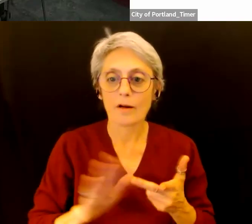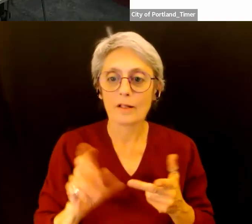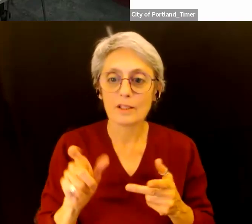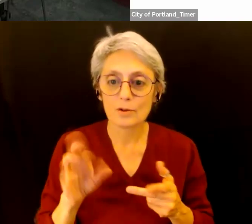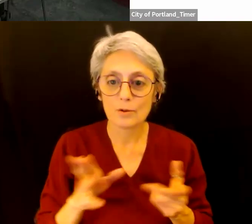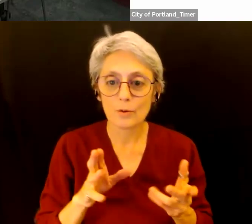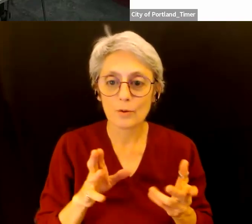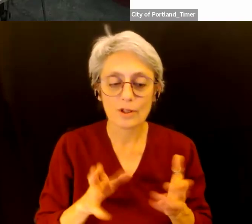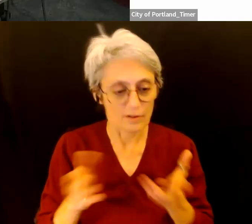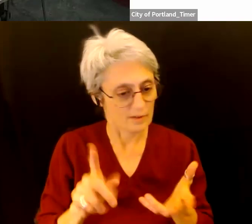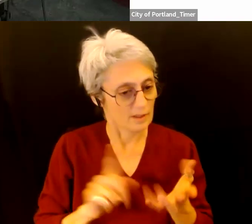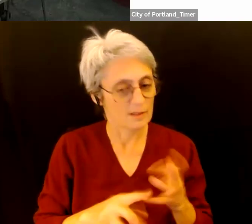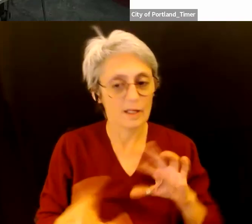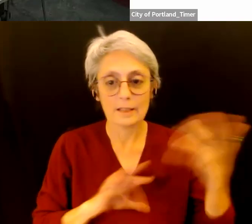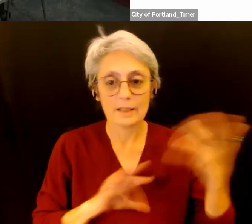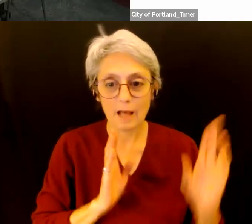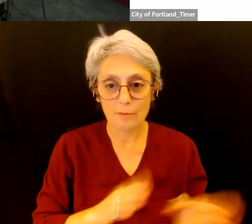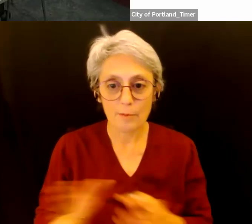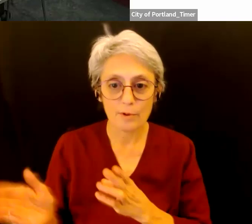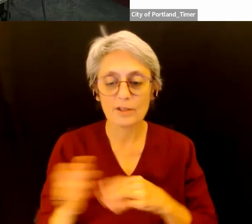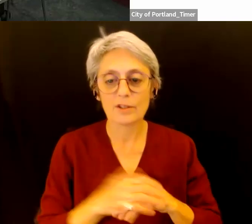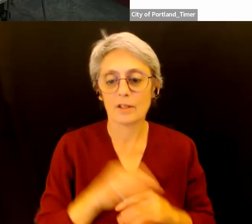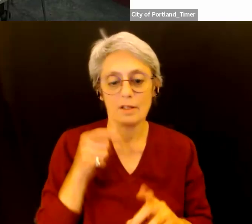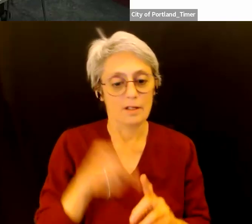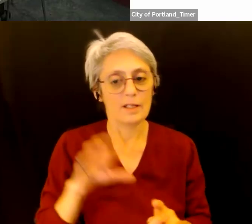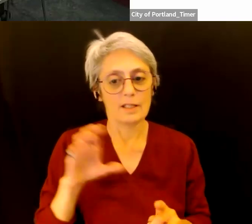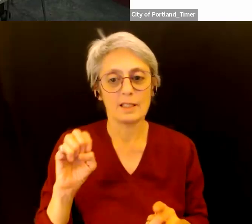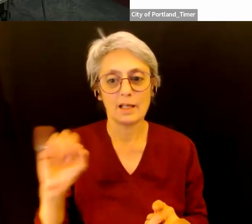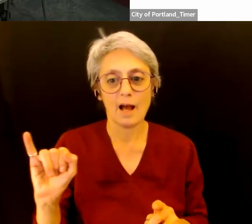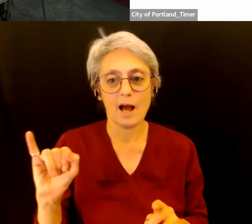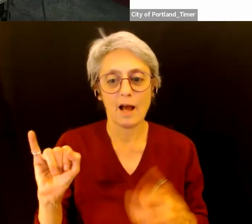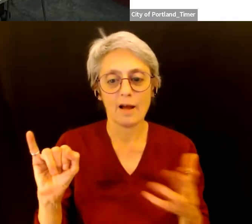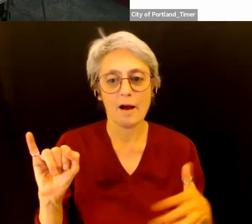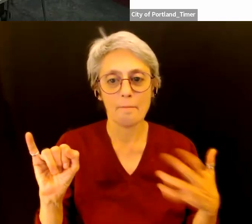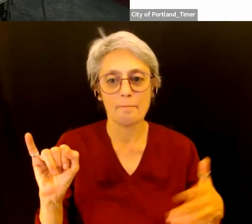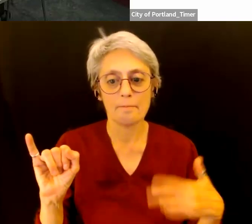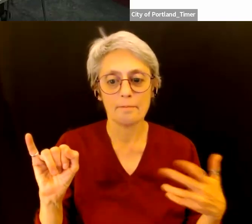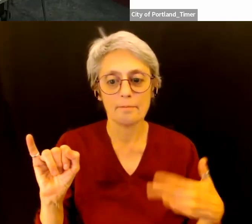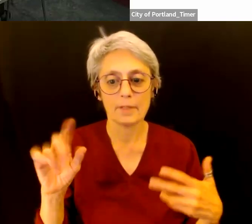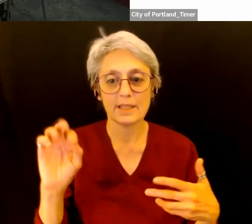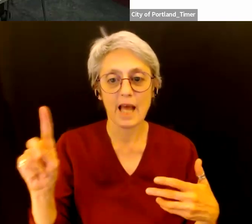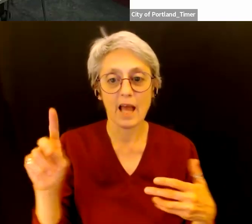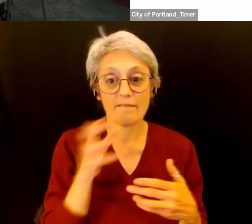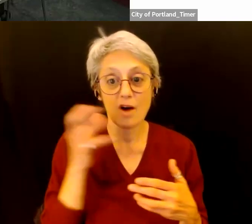Disaster preparedness, particularly the CEI tank farms on the river.